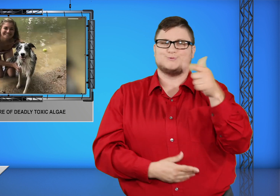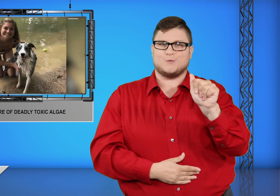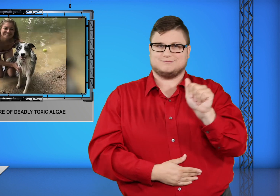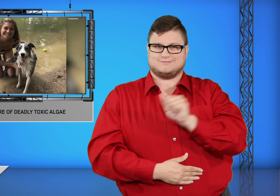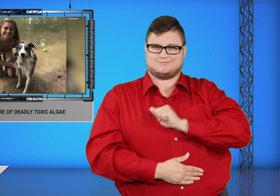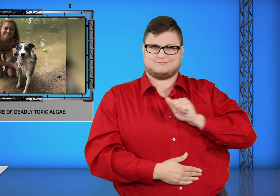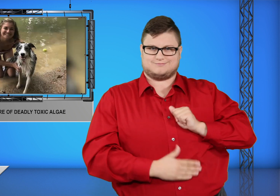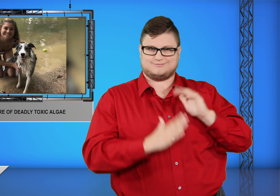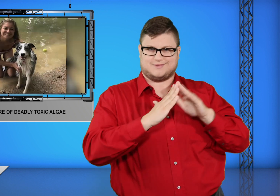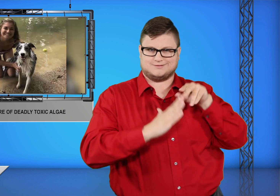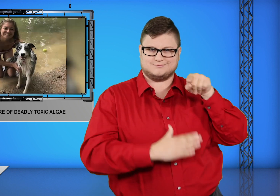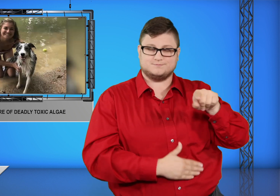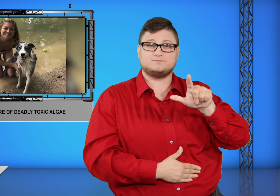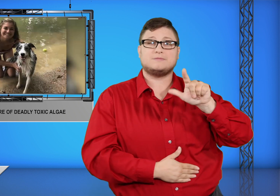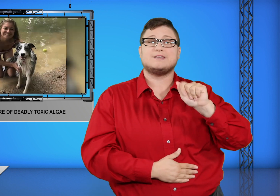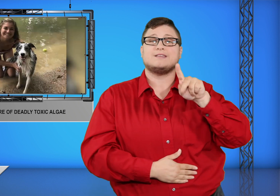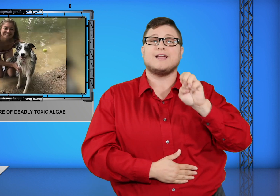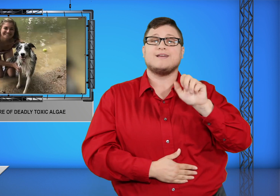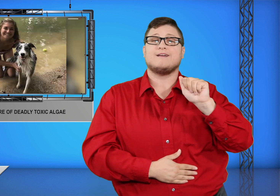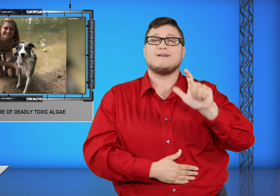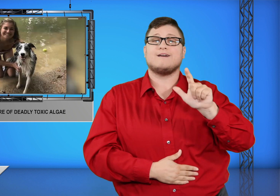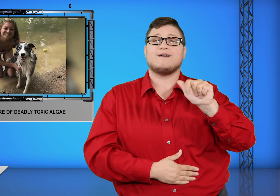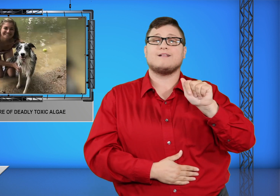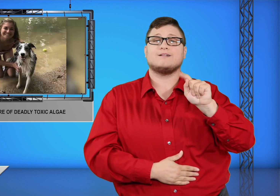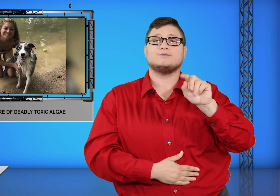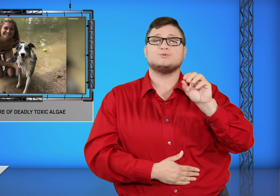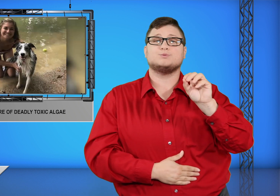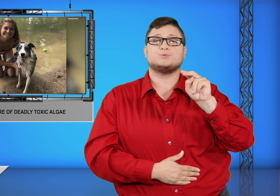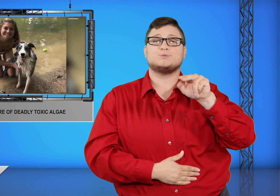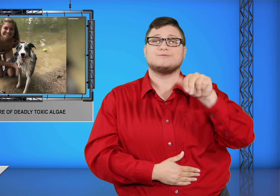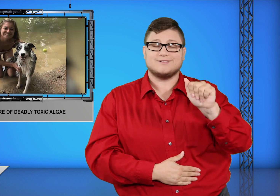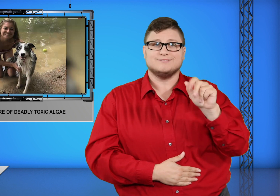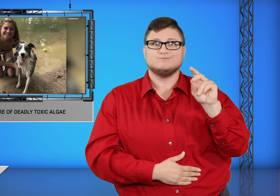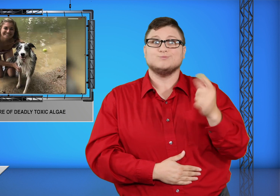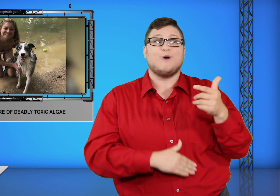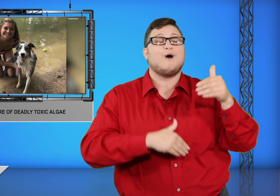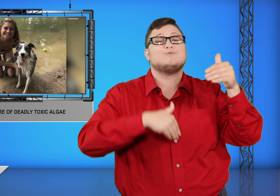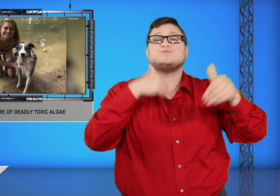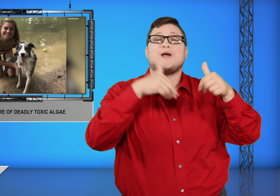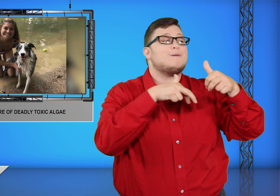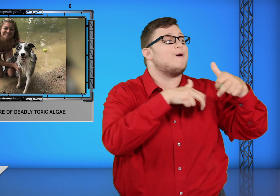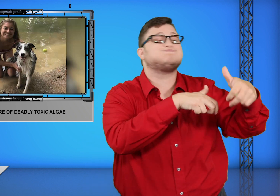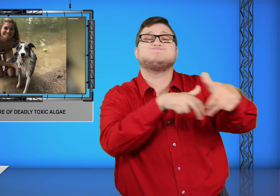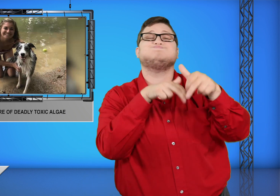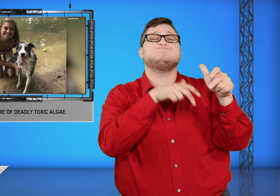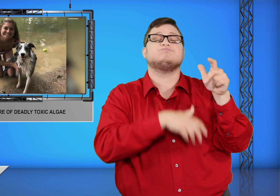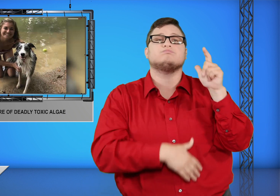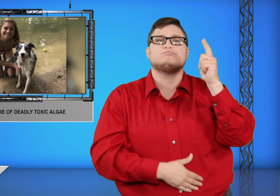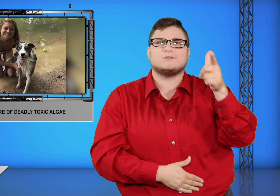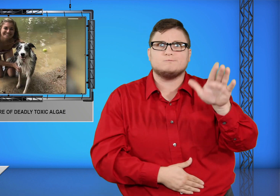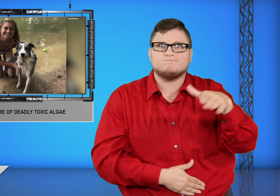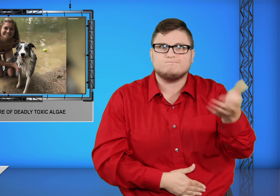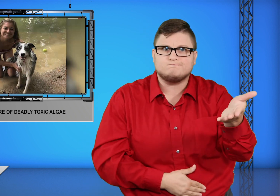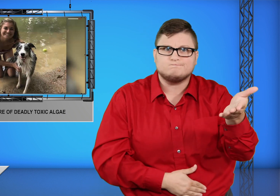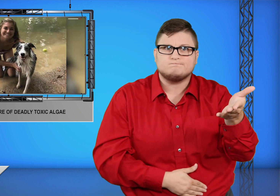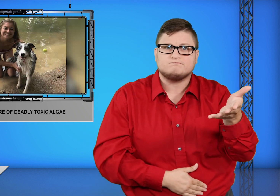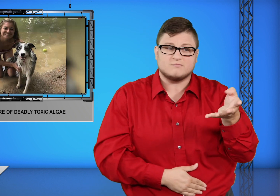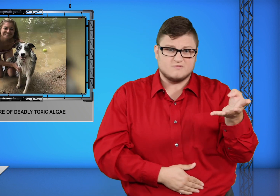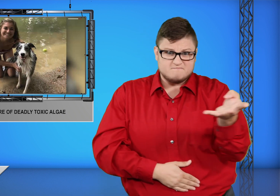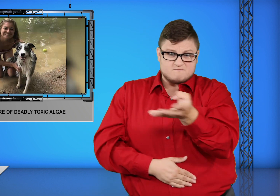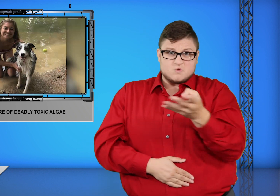after a swim in Lake Allatoona, Georgia.